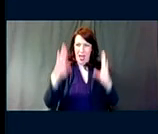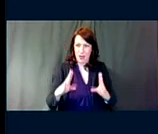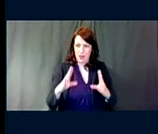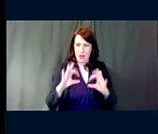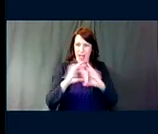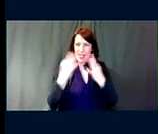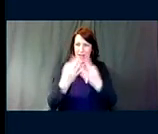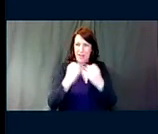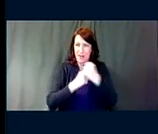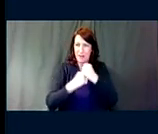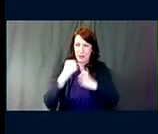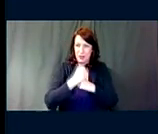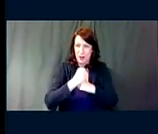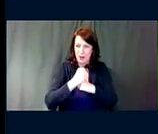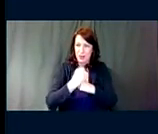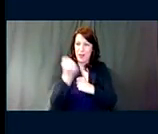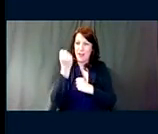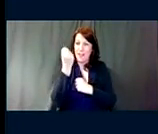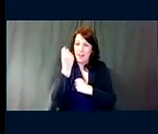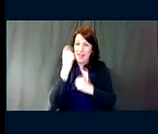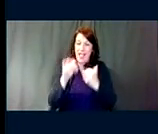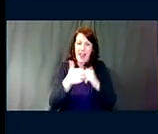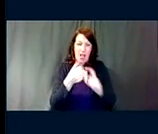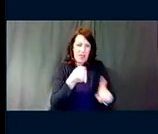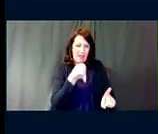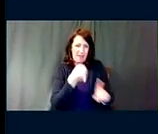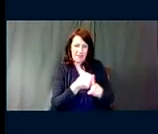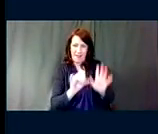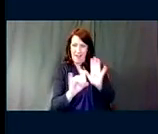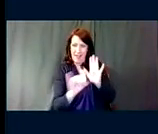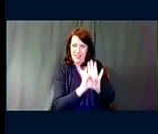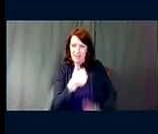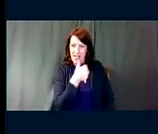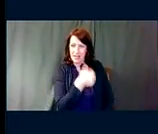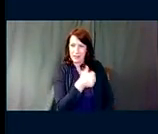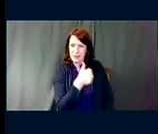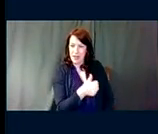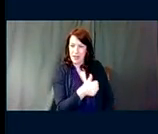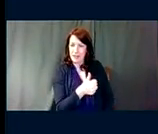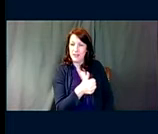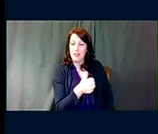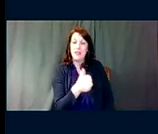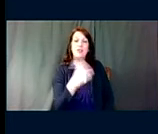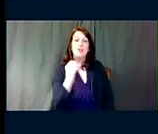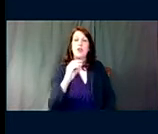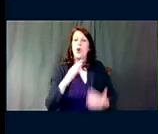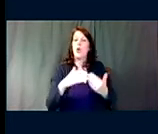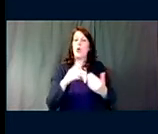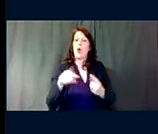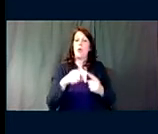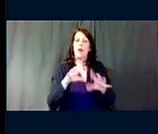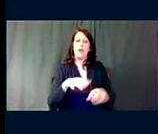THAT HOUSEHOLD, WITHIN THE FAMILY STRUCTURE, BUT YET ALSO SEE HOW THEY IDENTIFY THEMSELVES. AND SO THAT'S WHY WHEN WE DO OUR